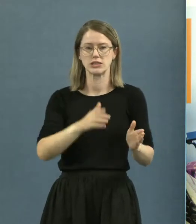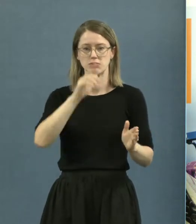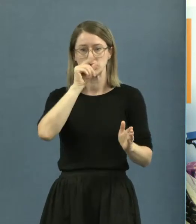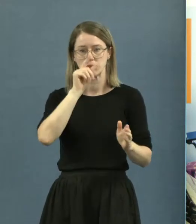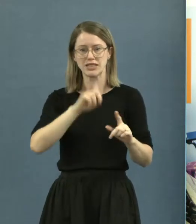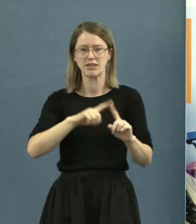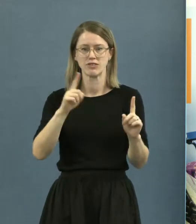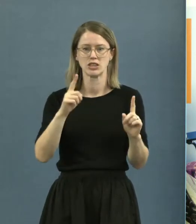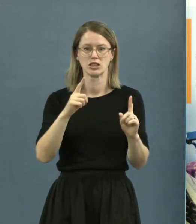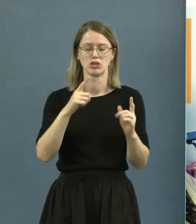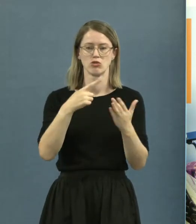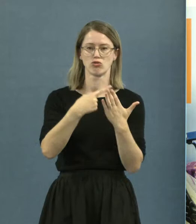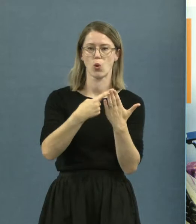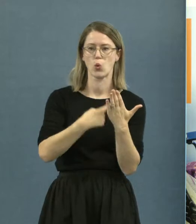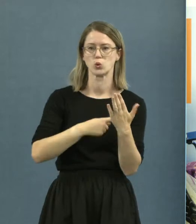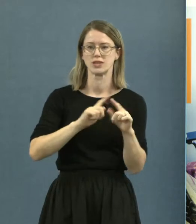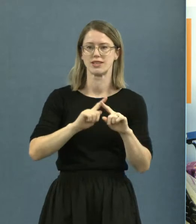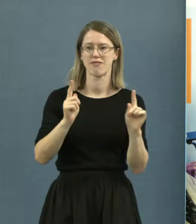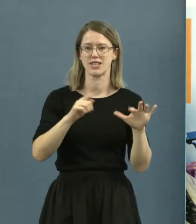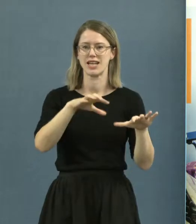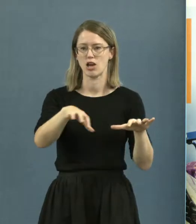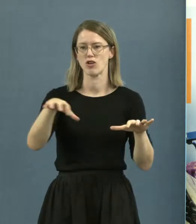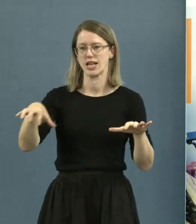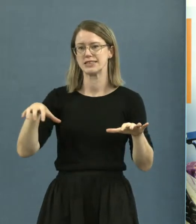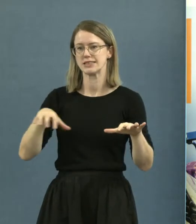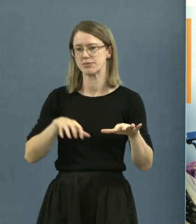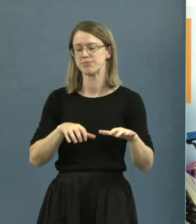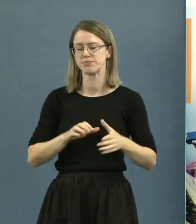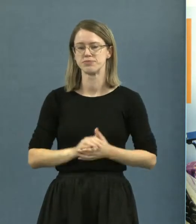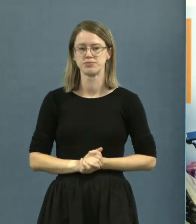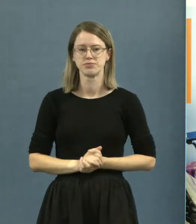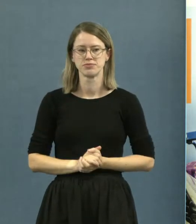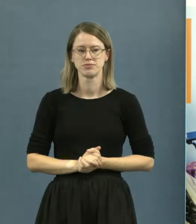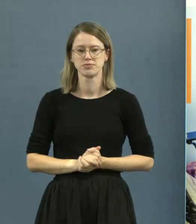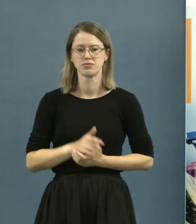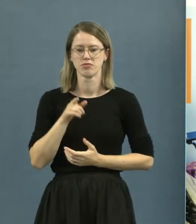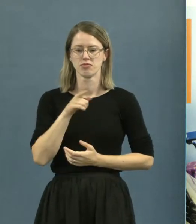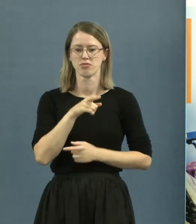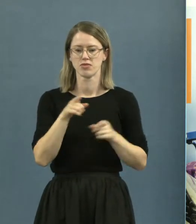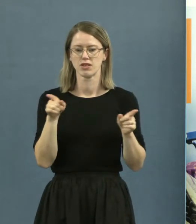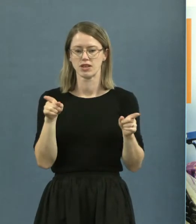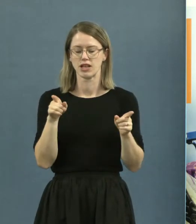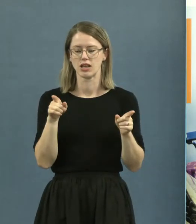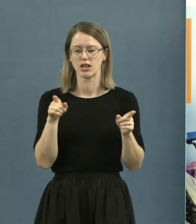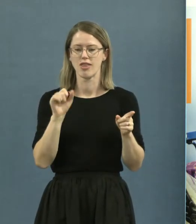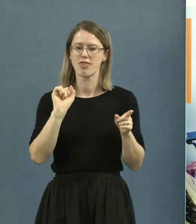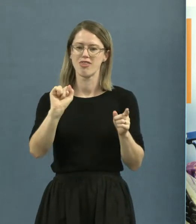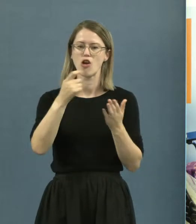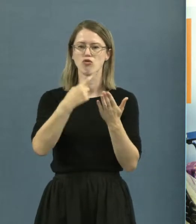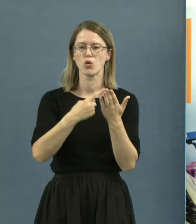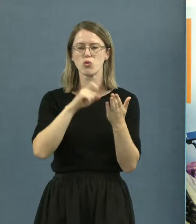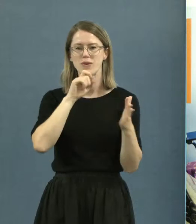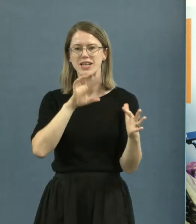may well be different practice happening in different District